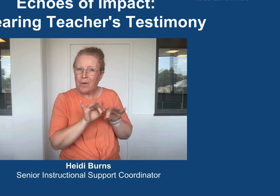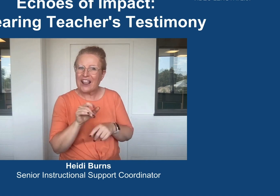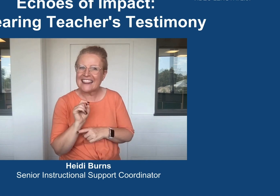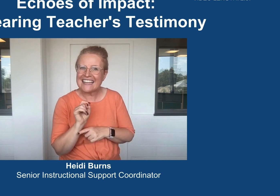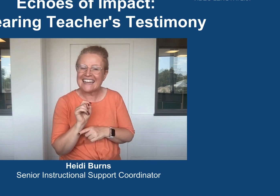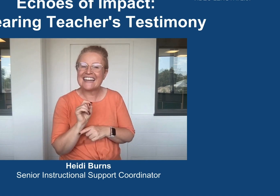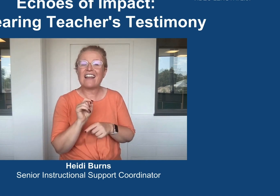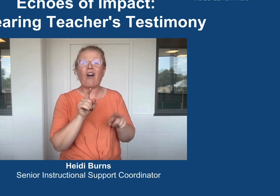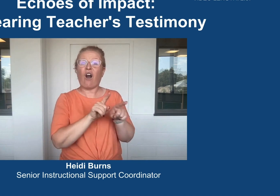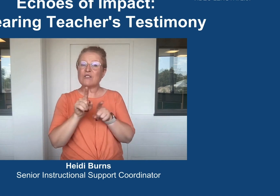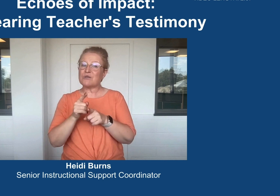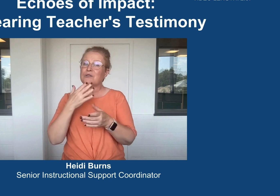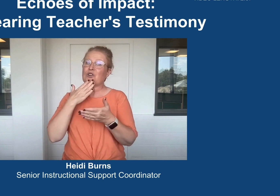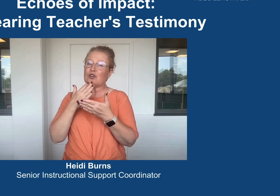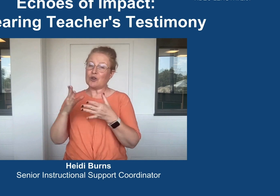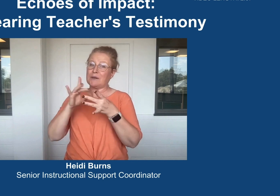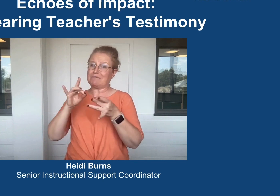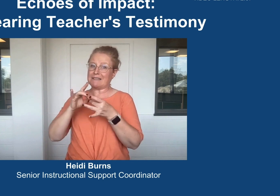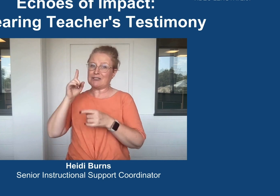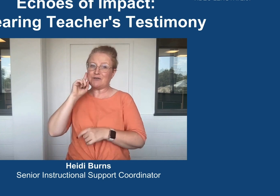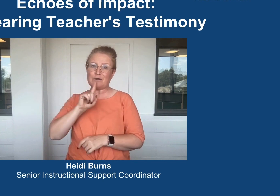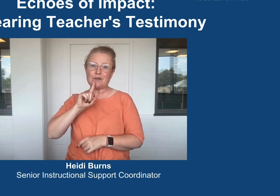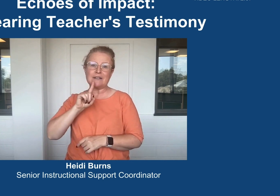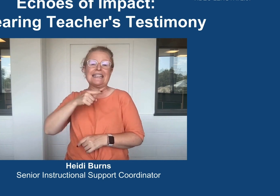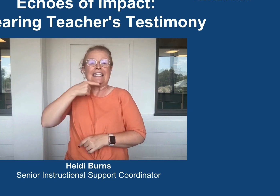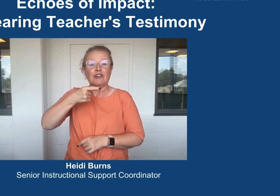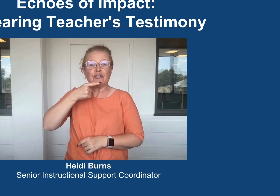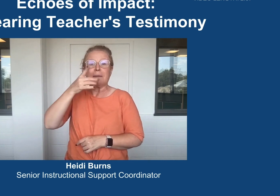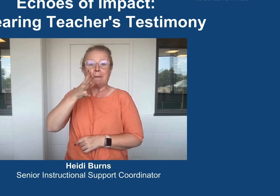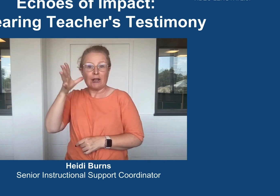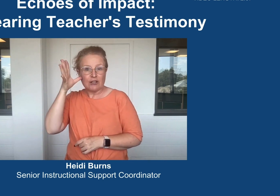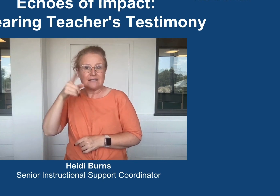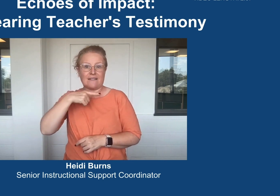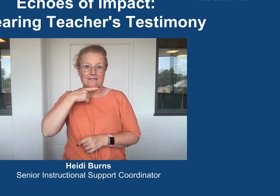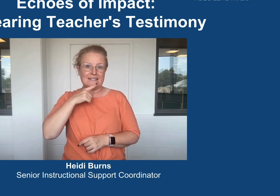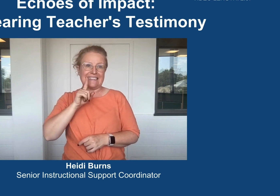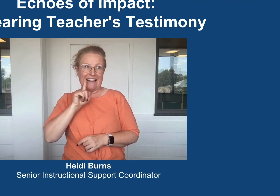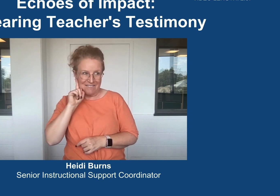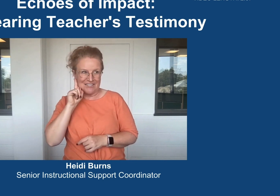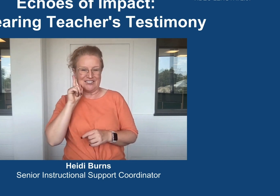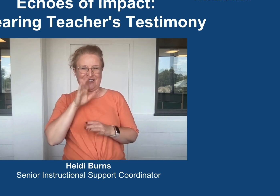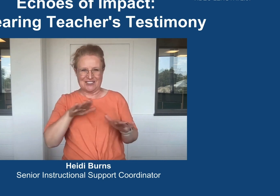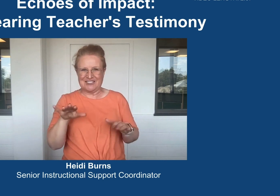which means you're important, you're worth it." And it's also a good message for hearing parents